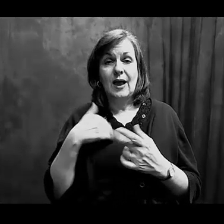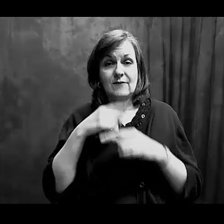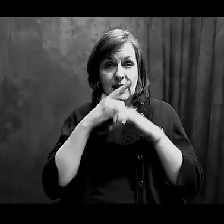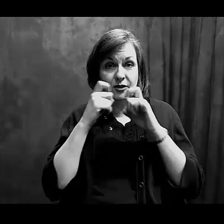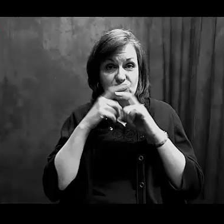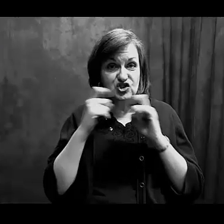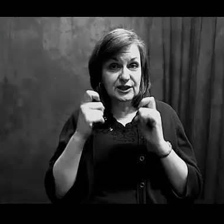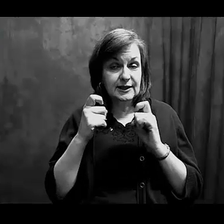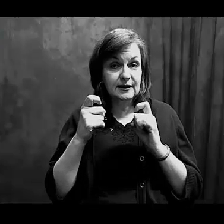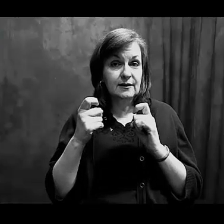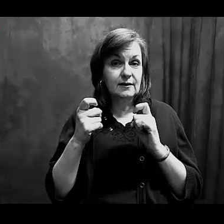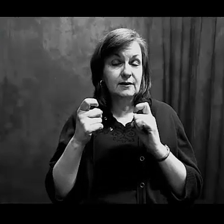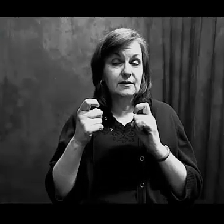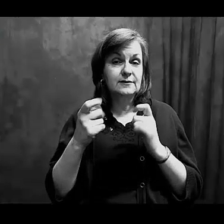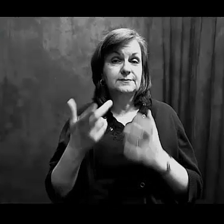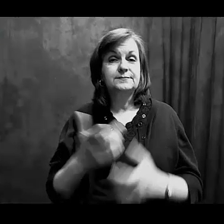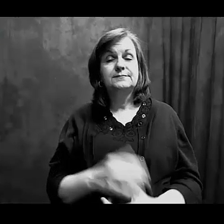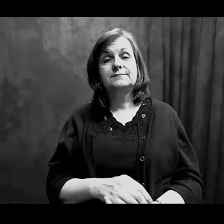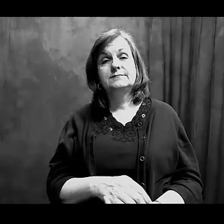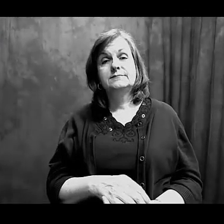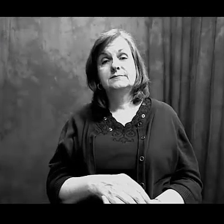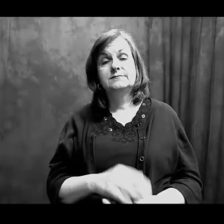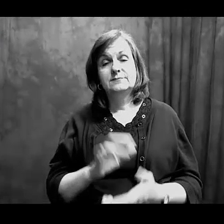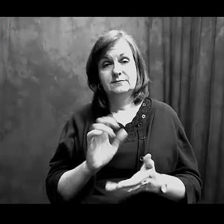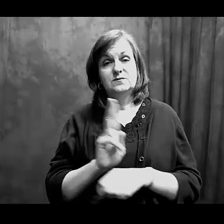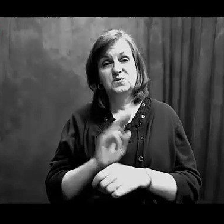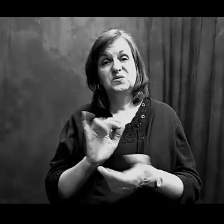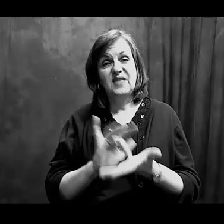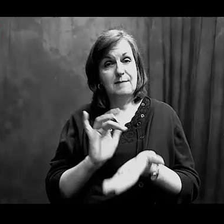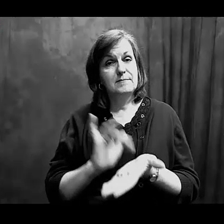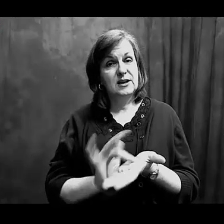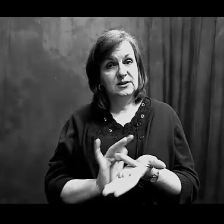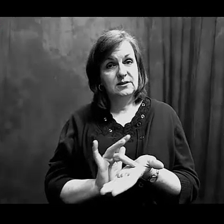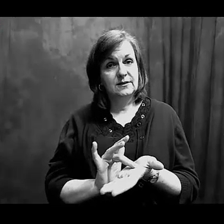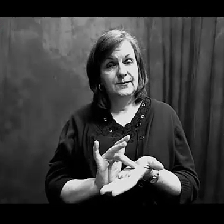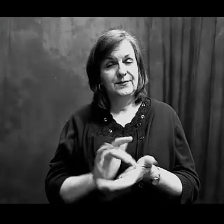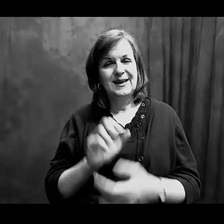you take it for allergies sometimes